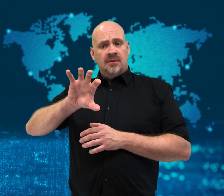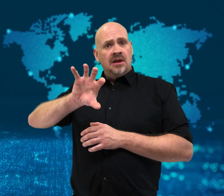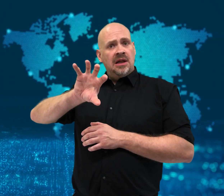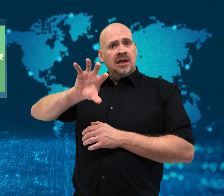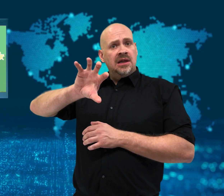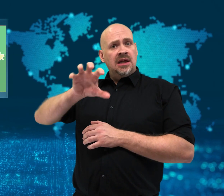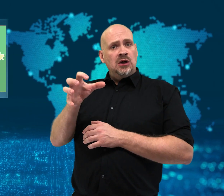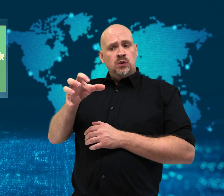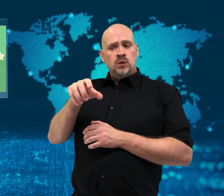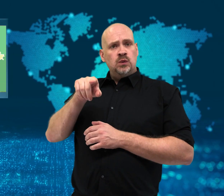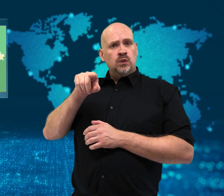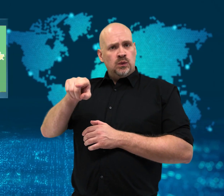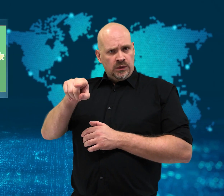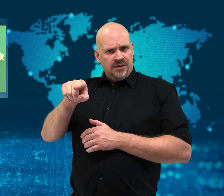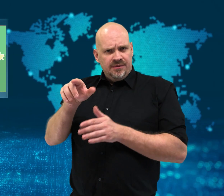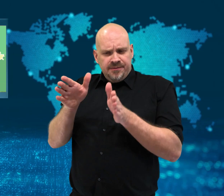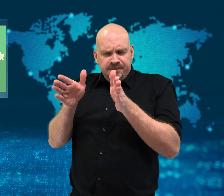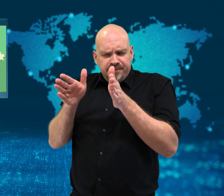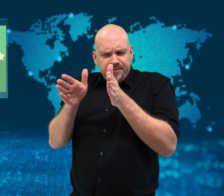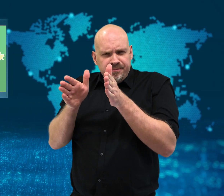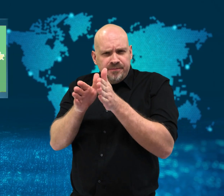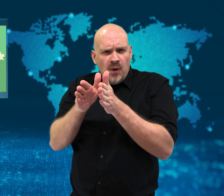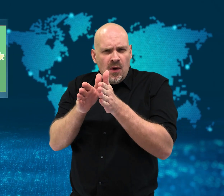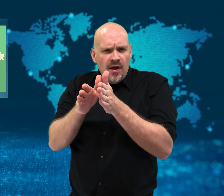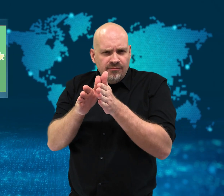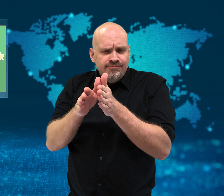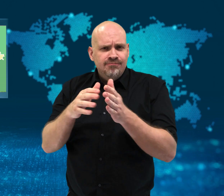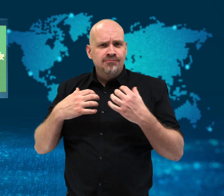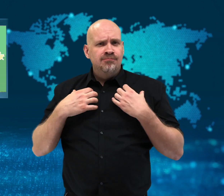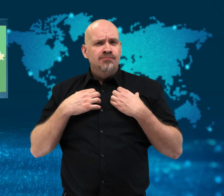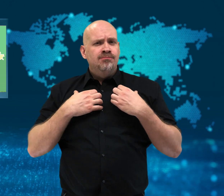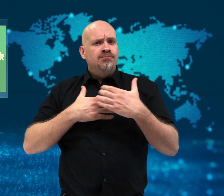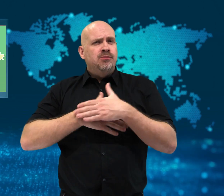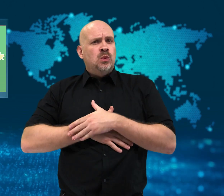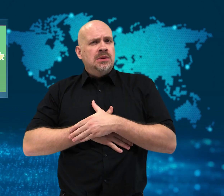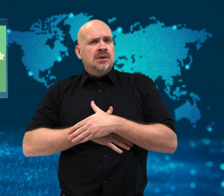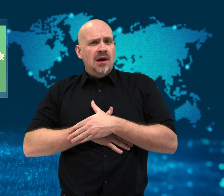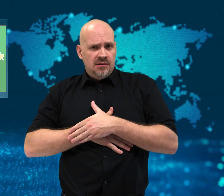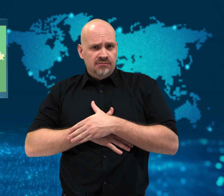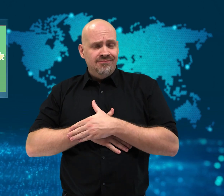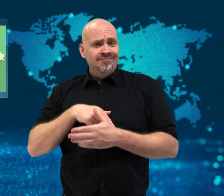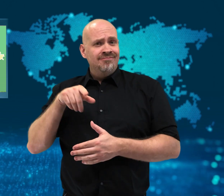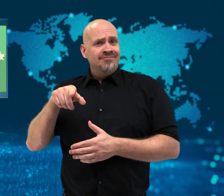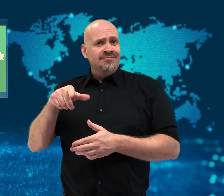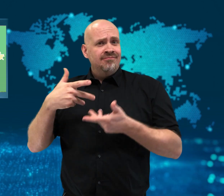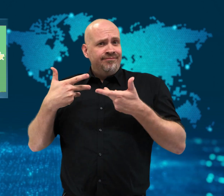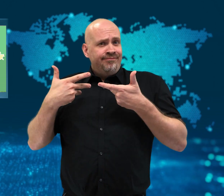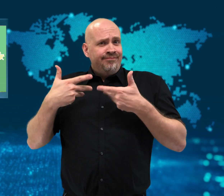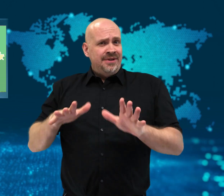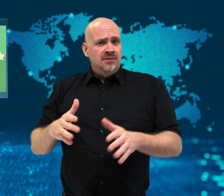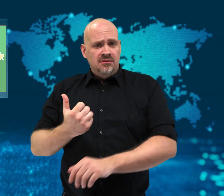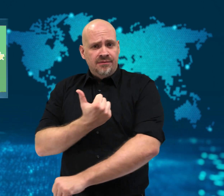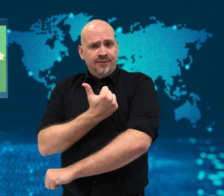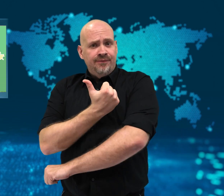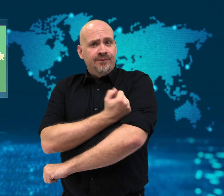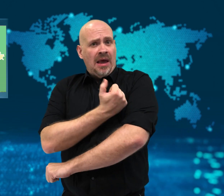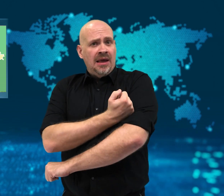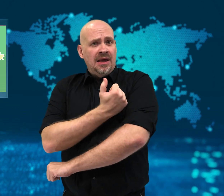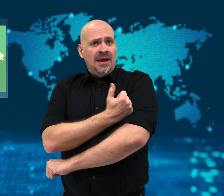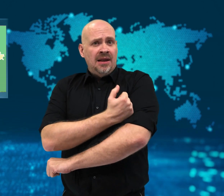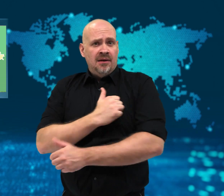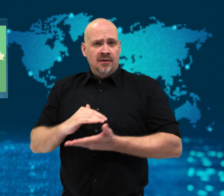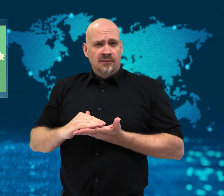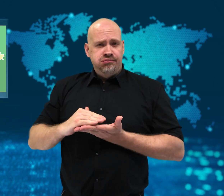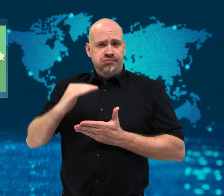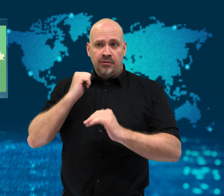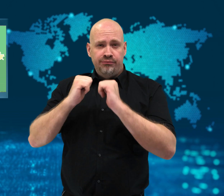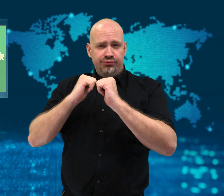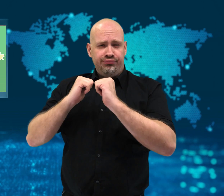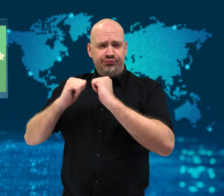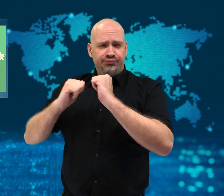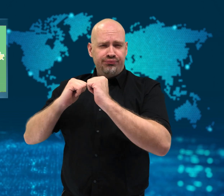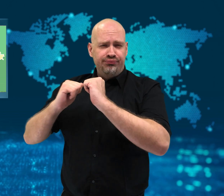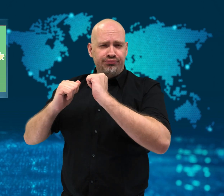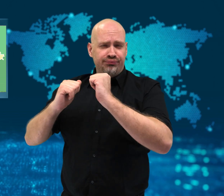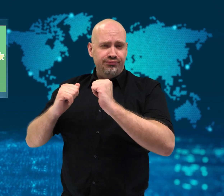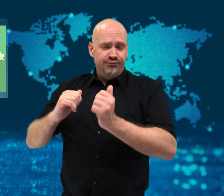[Gavin]: The tiny kingdom of Bhutan has out-vaccinated most of the world.